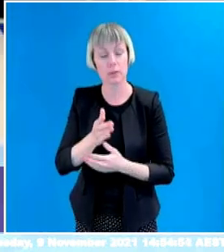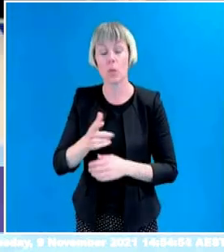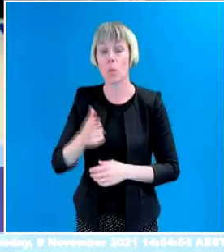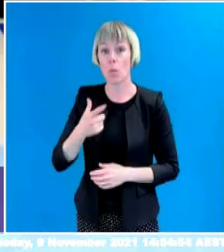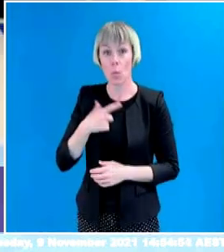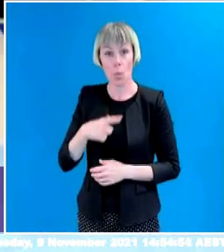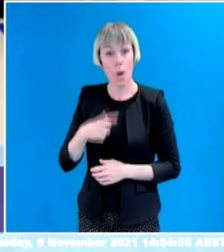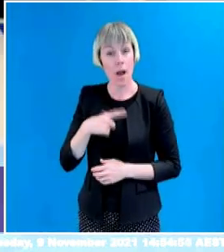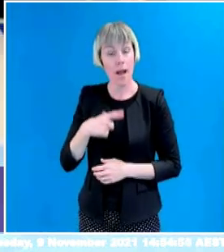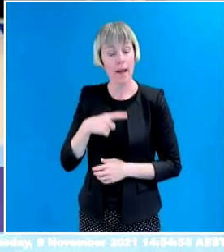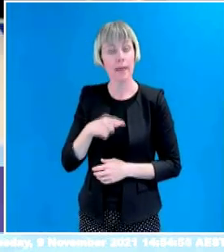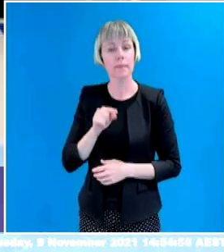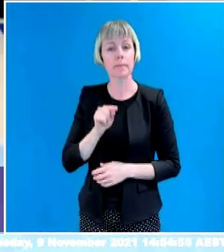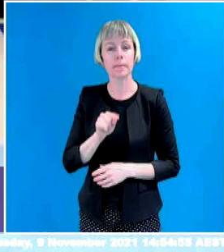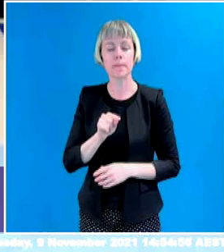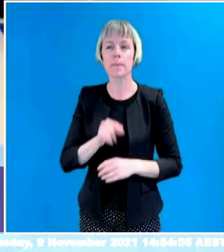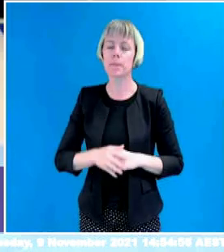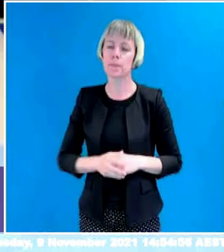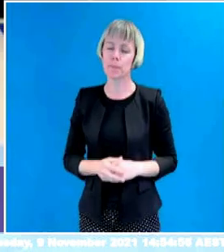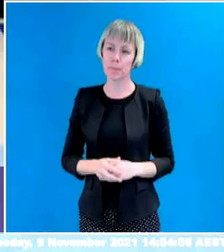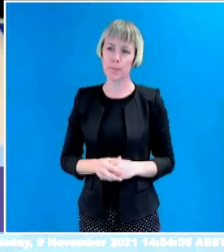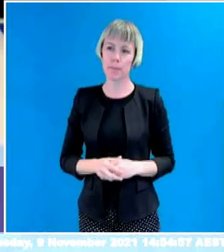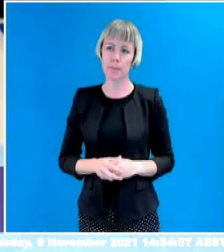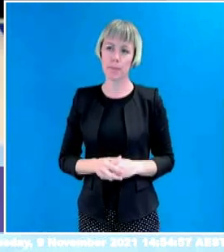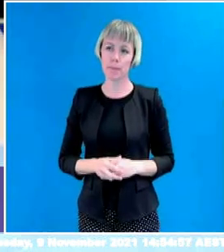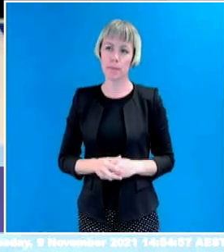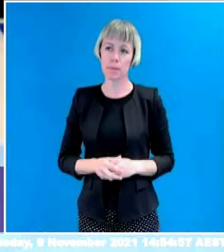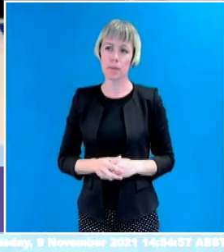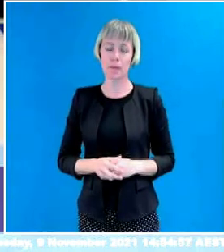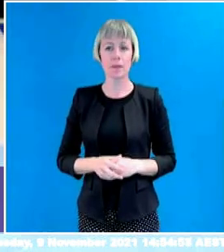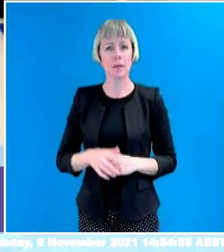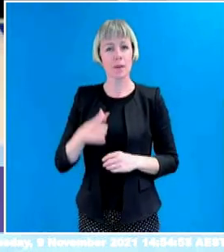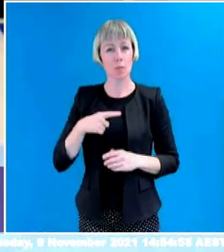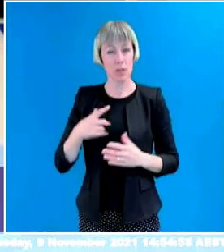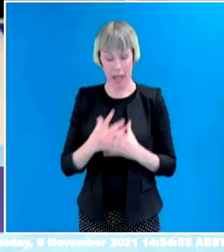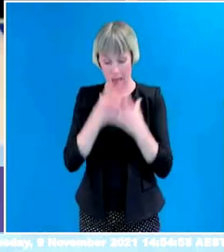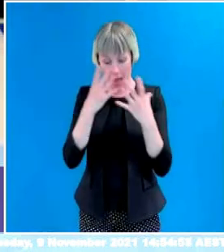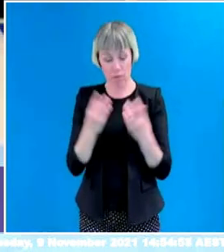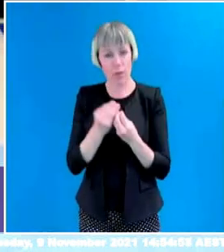like, the jurisprudence and understanding of economic, social and